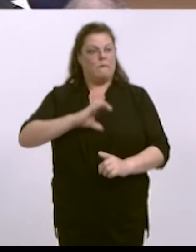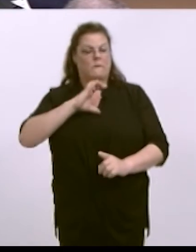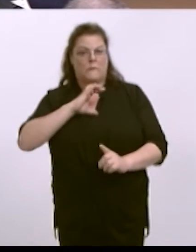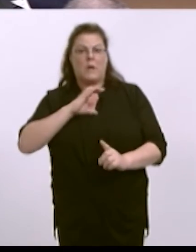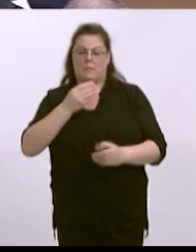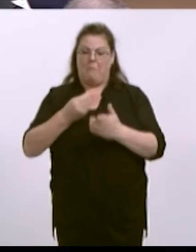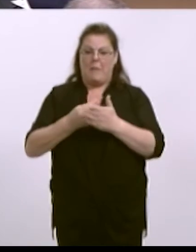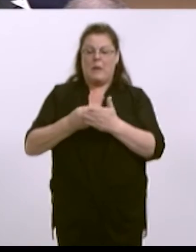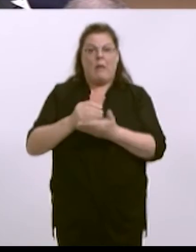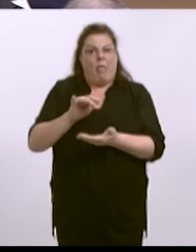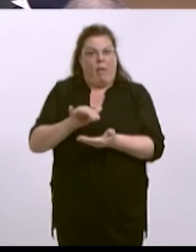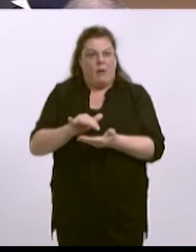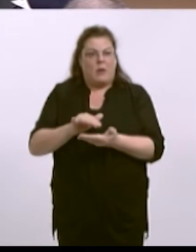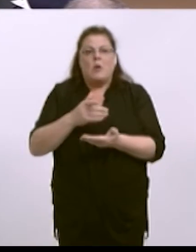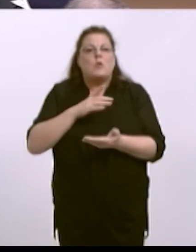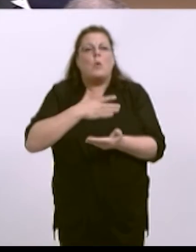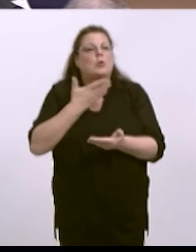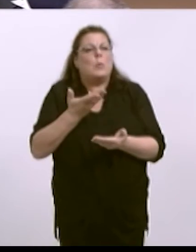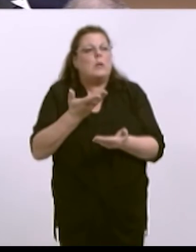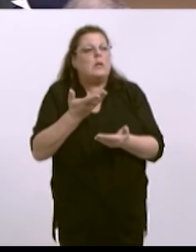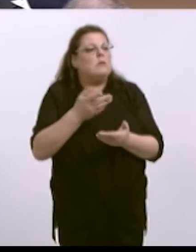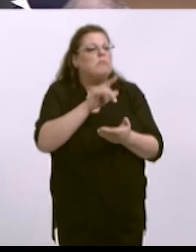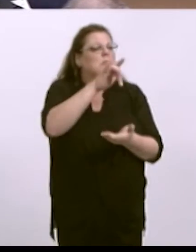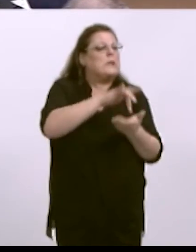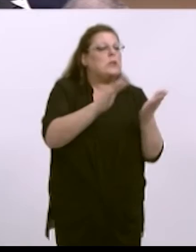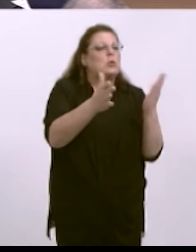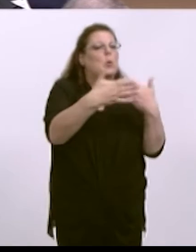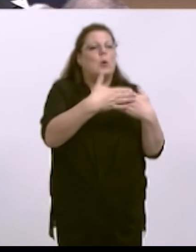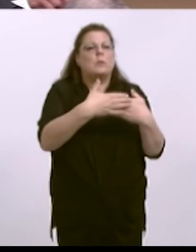feel that they do not have to take decisions along the lines that the Member has just described.